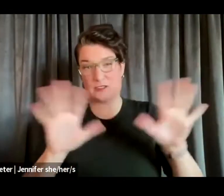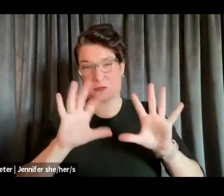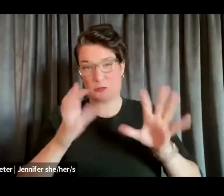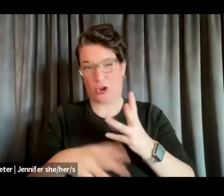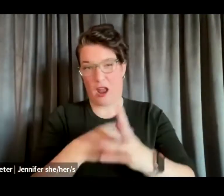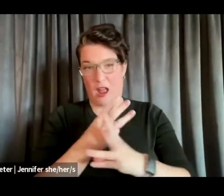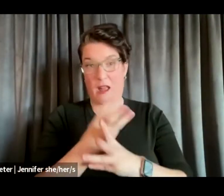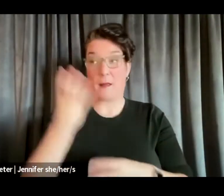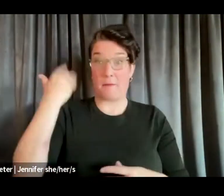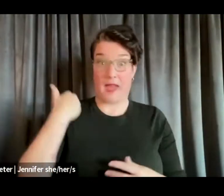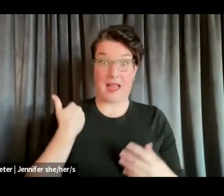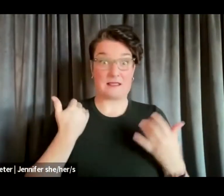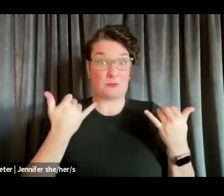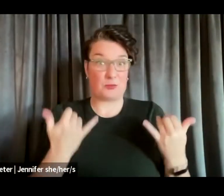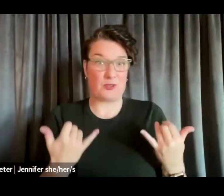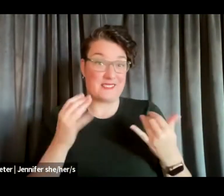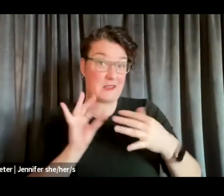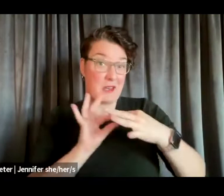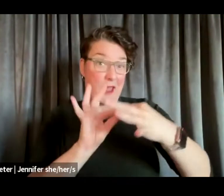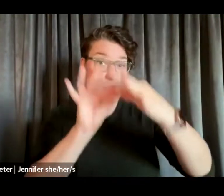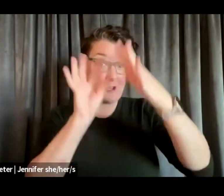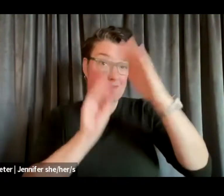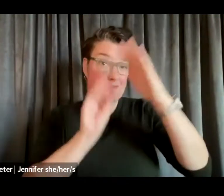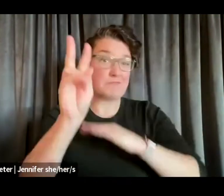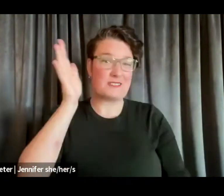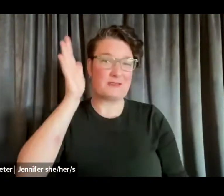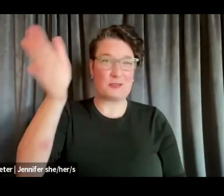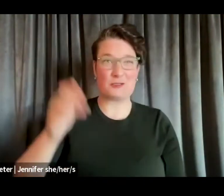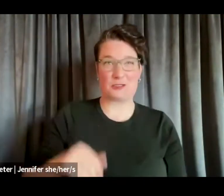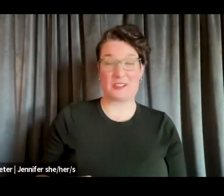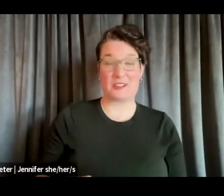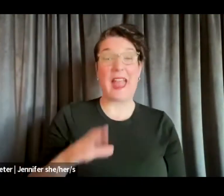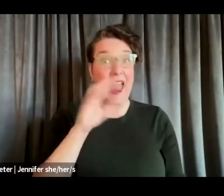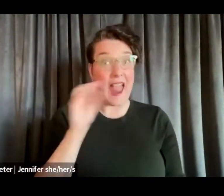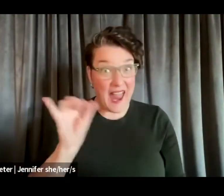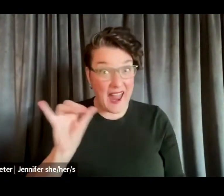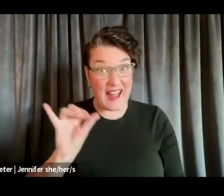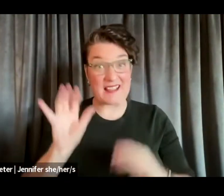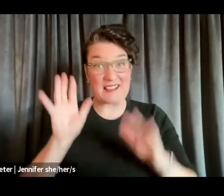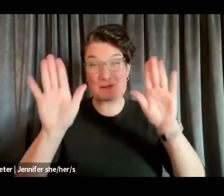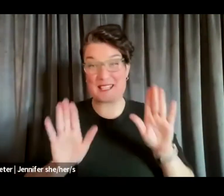present and towards the future and the magnificent humans who have been